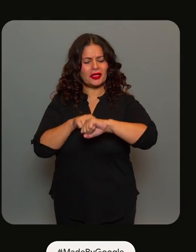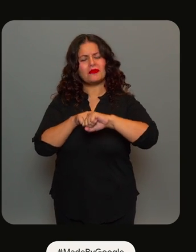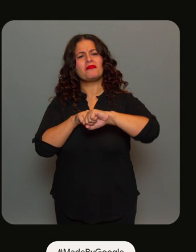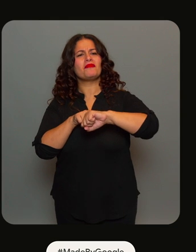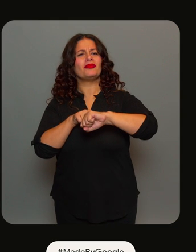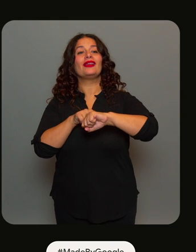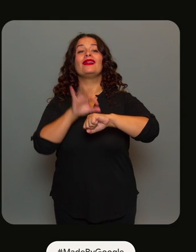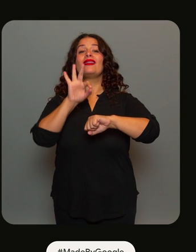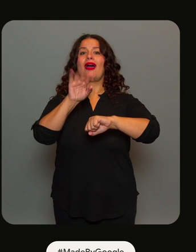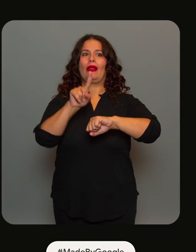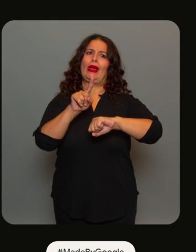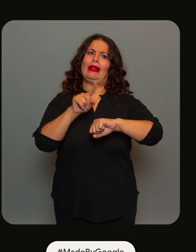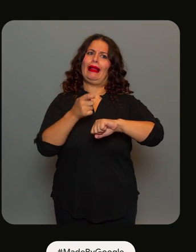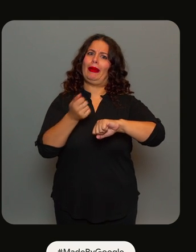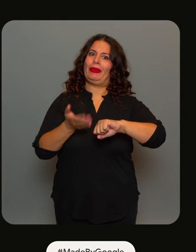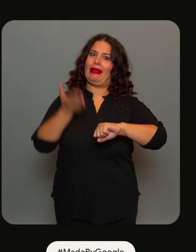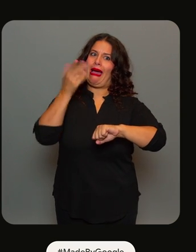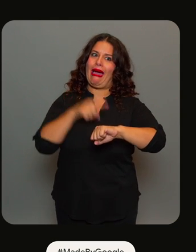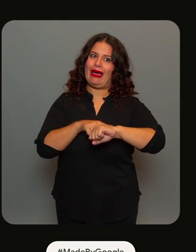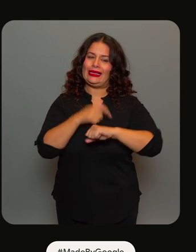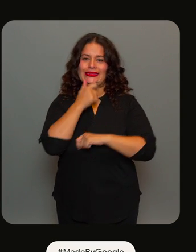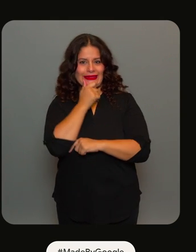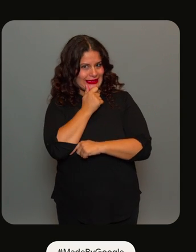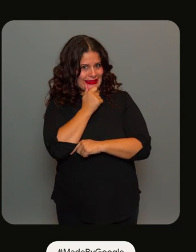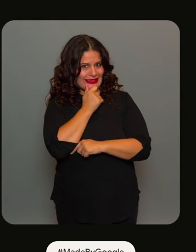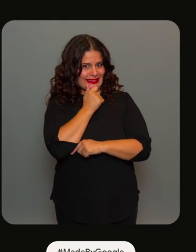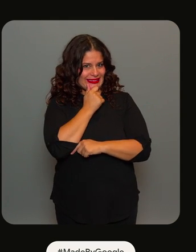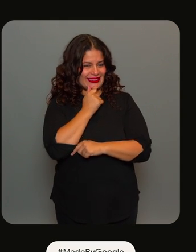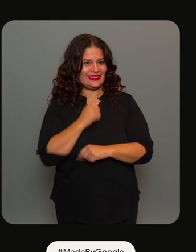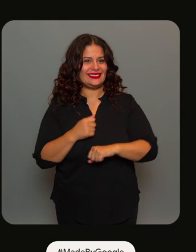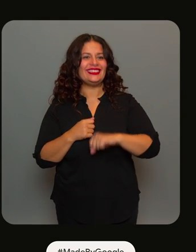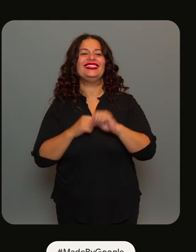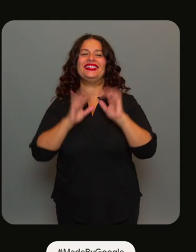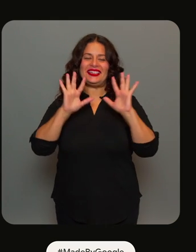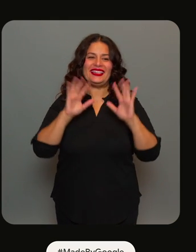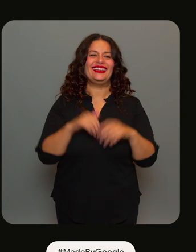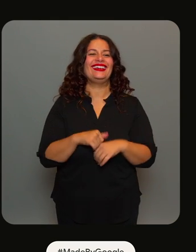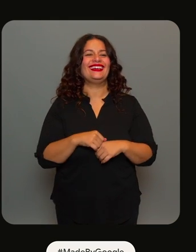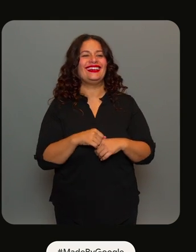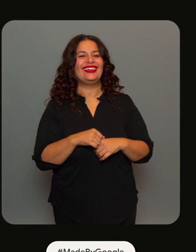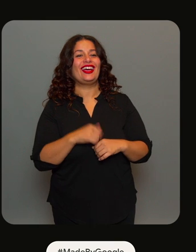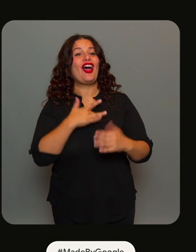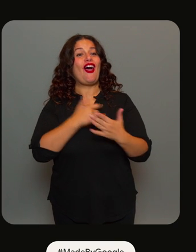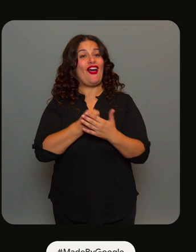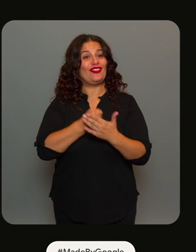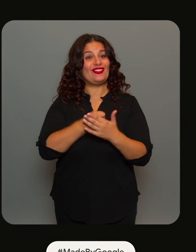So a little elevated, but I think the most important thing is heart rate is the foundation of the Fitbit experience you